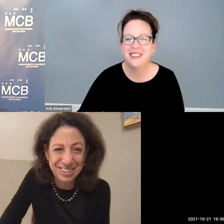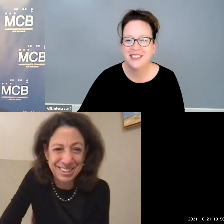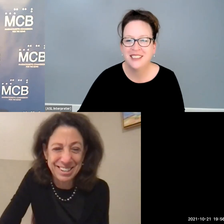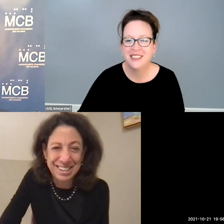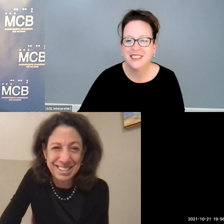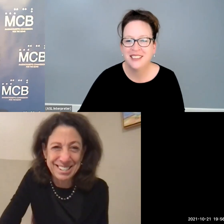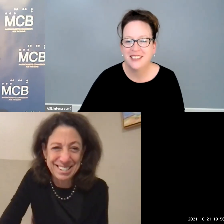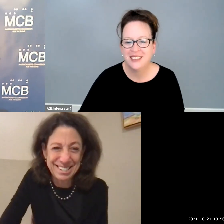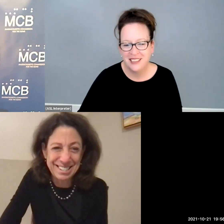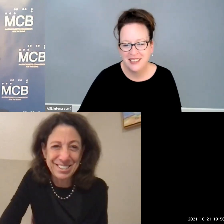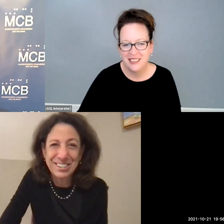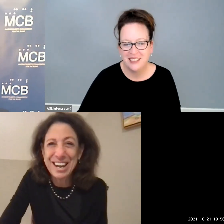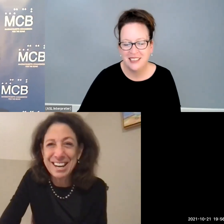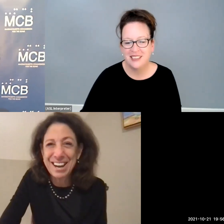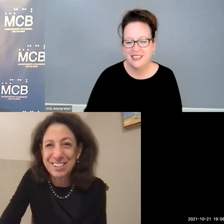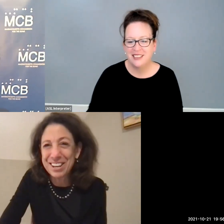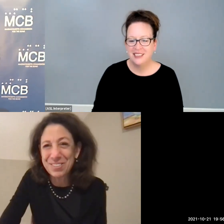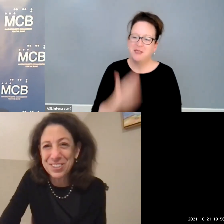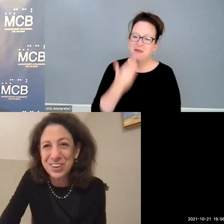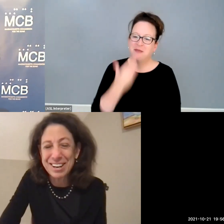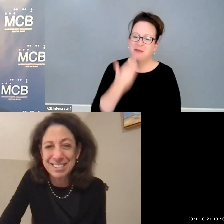Goodnight now. Thank you for joining us.